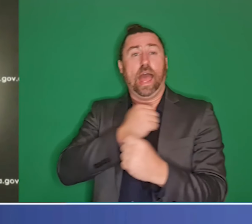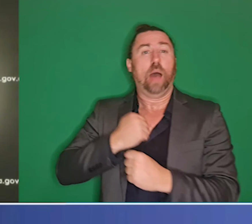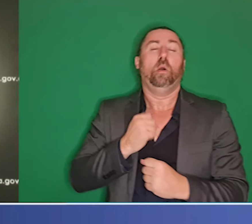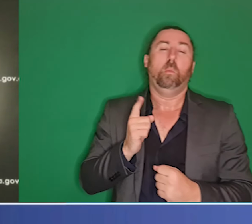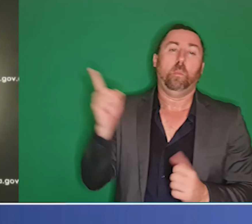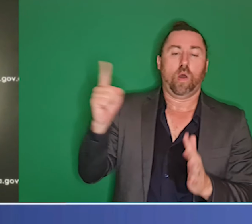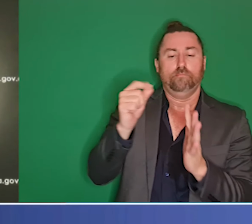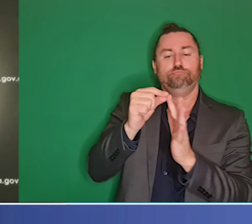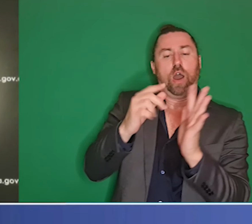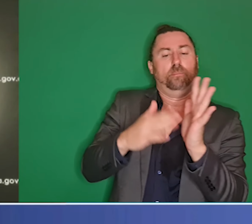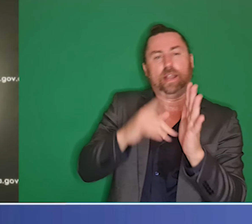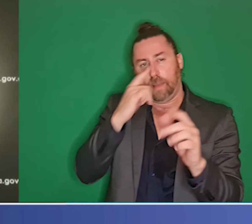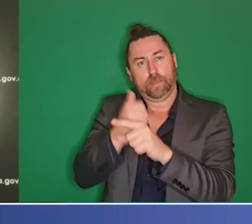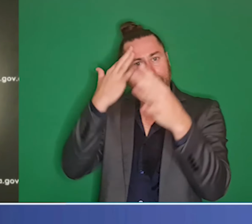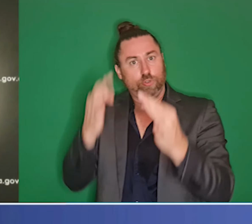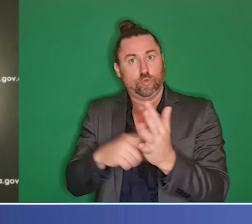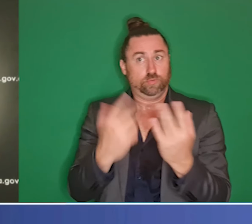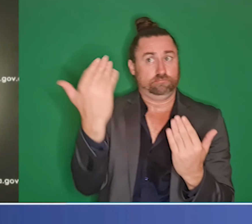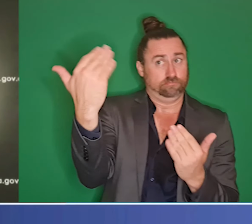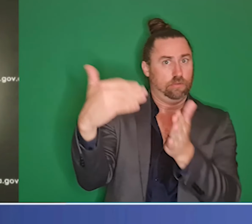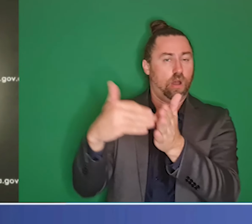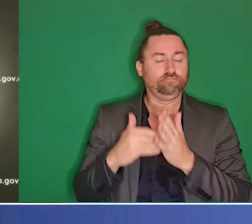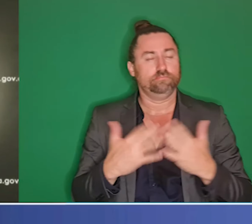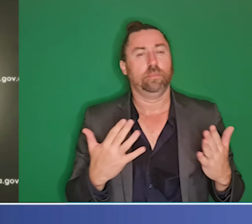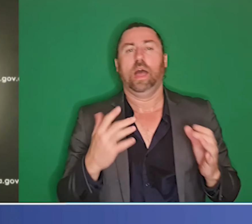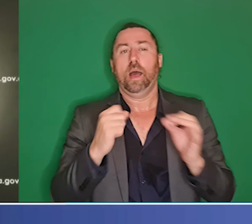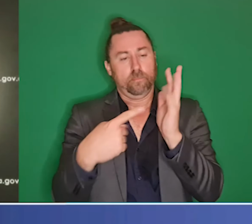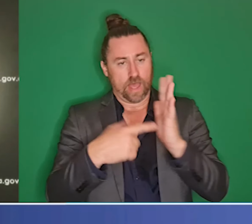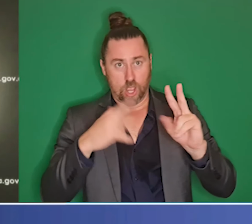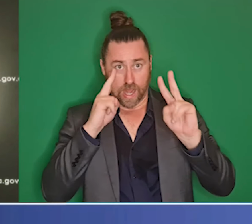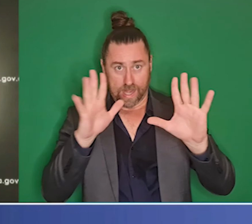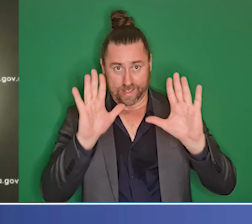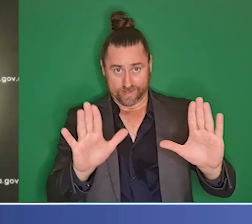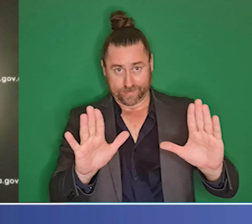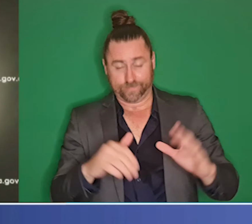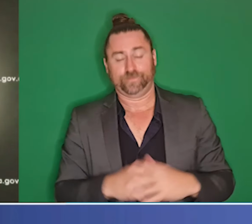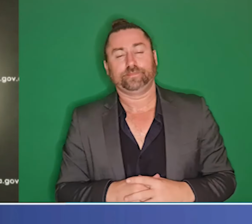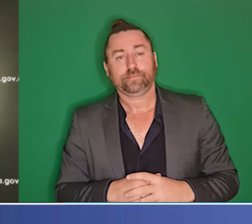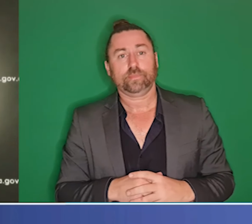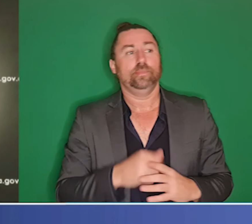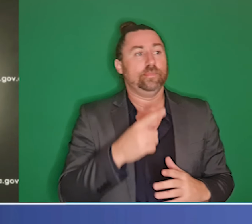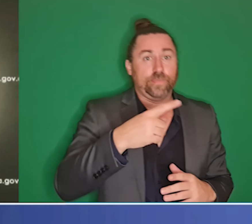But, let me be very clear that the people that have the capacity